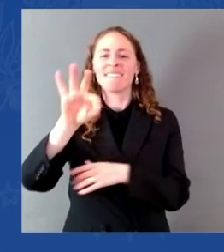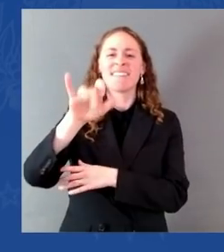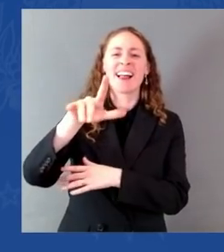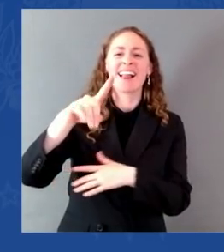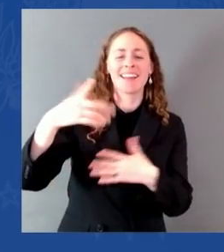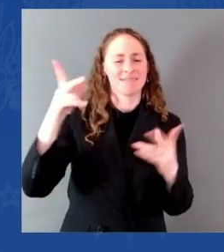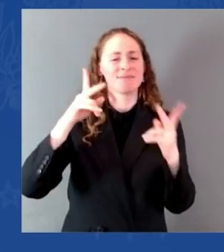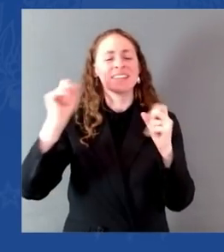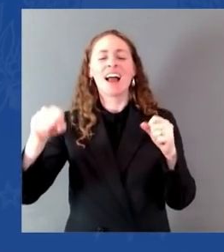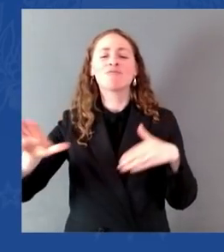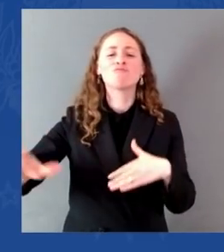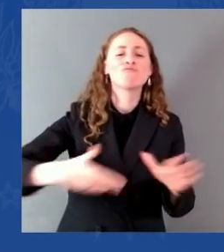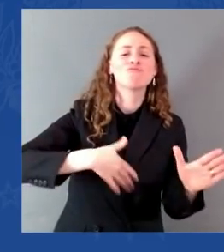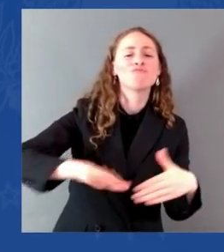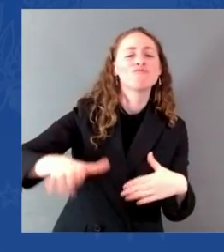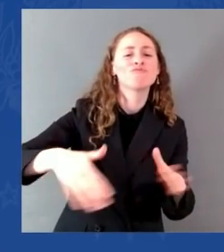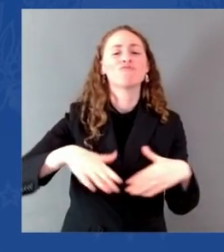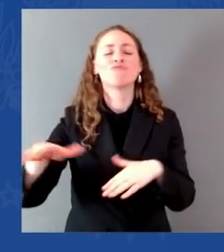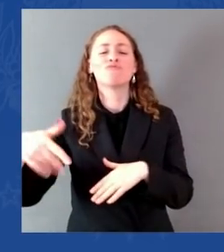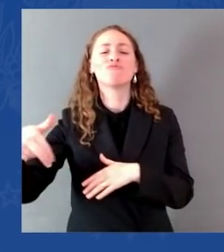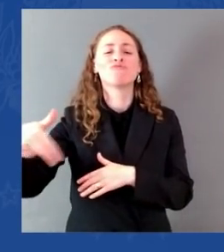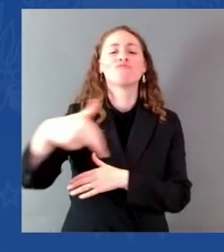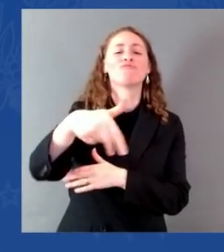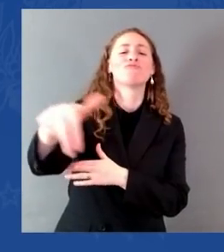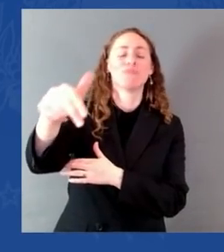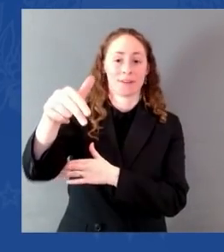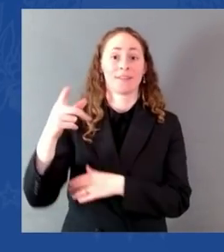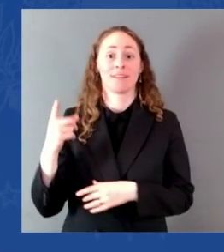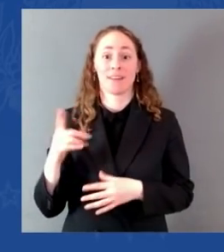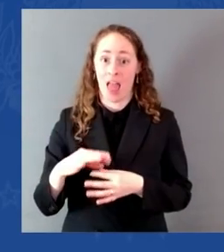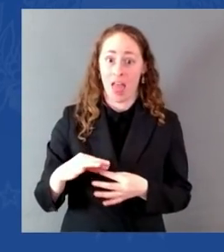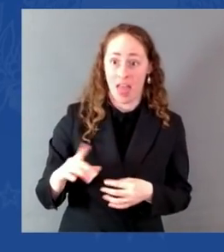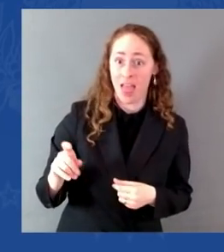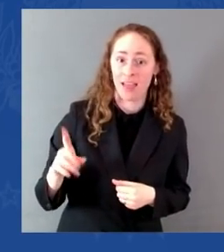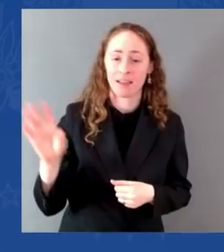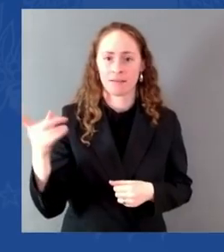"My agent said they're afraid if they let you walk on, they'd have to just carry you off."